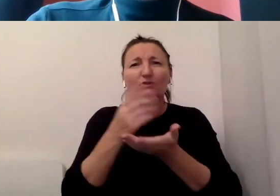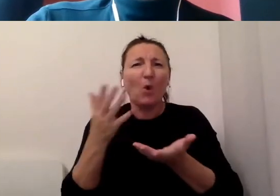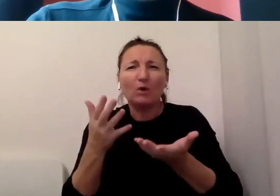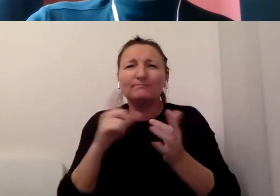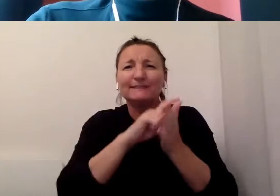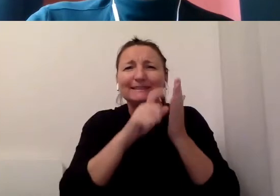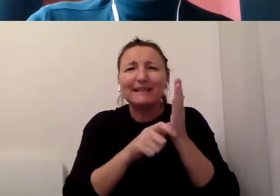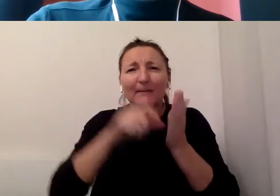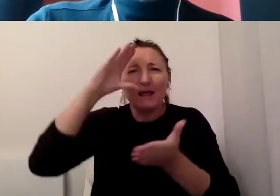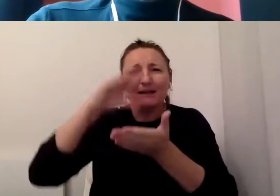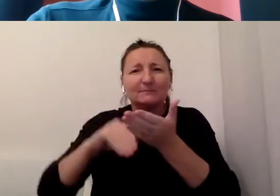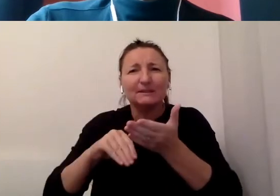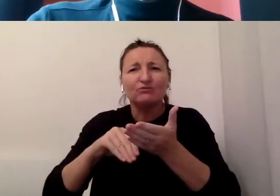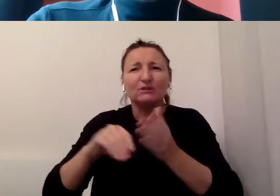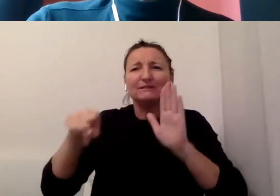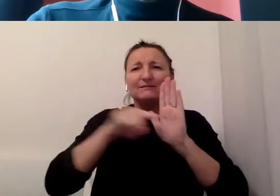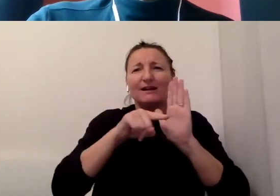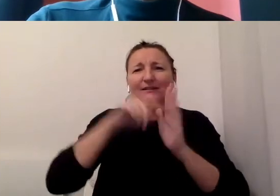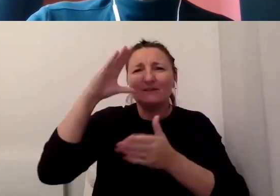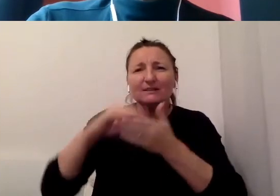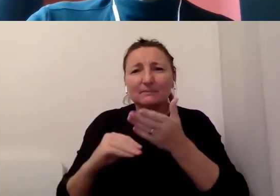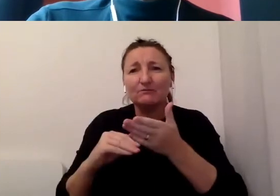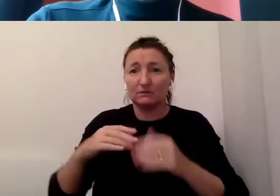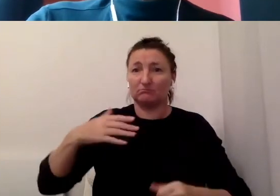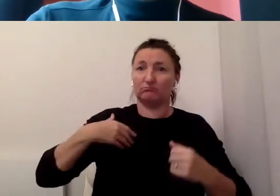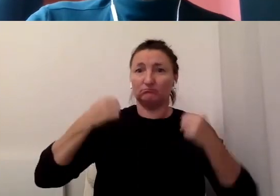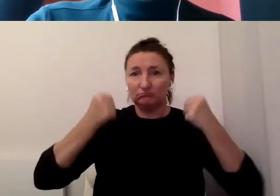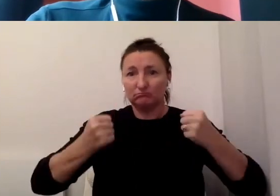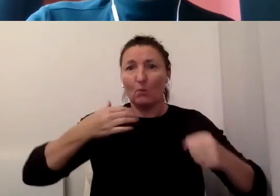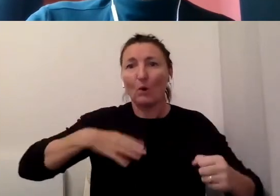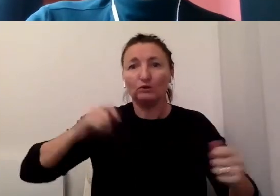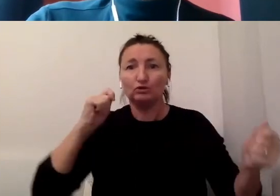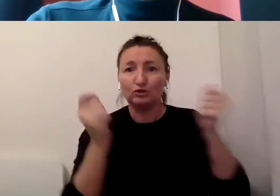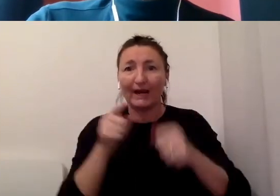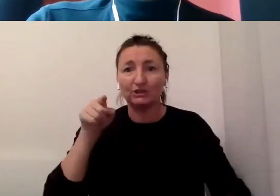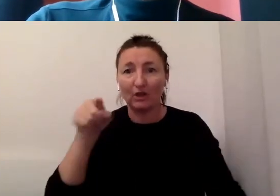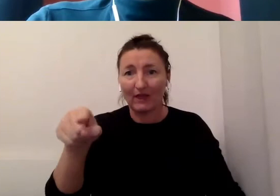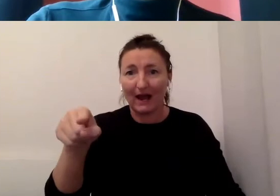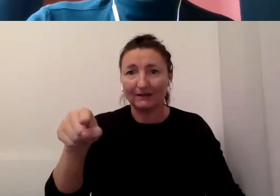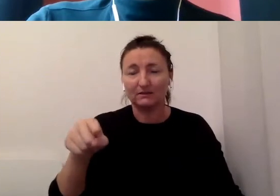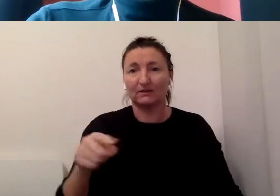that shouldn't happen. That we really want to change and we all go off and do our own thing and